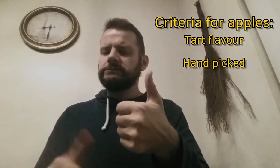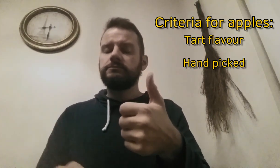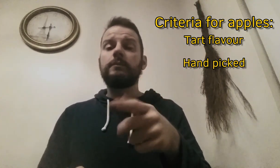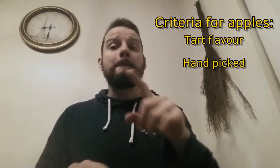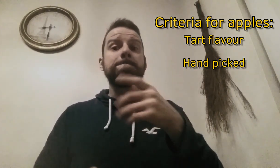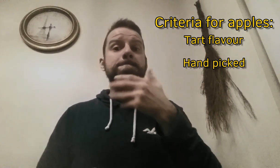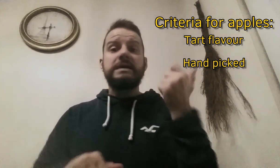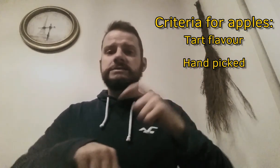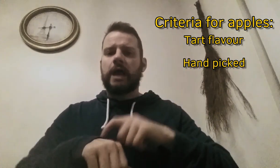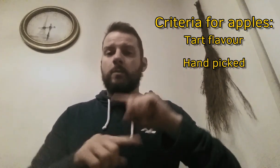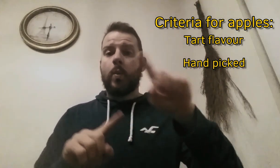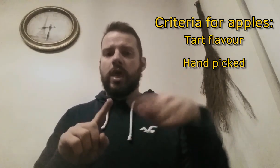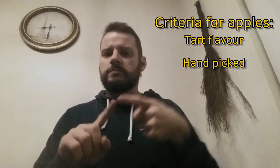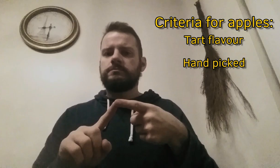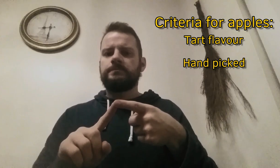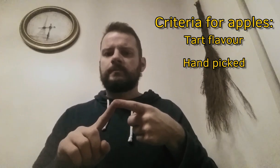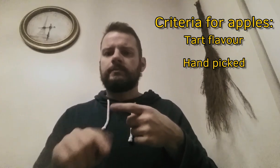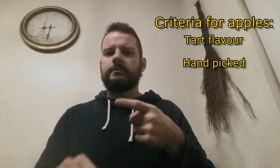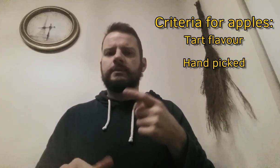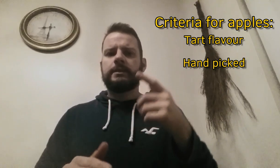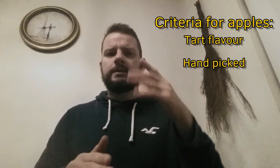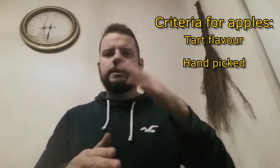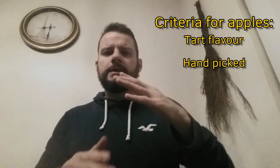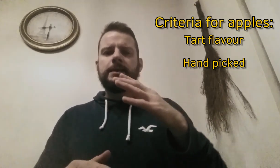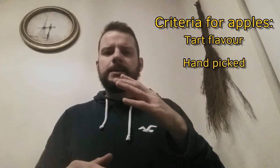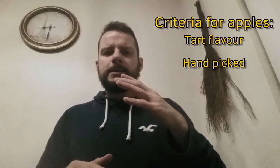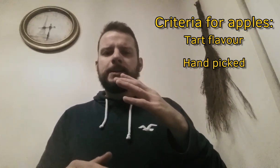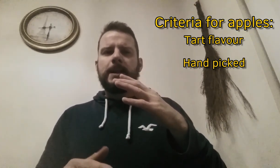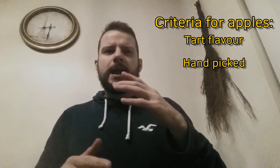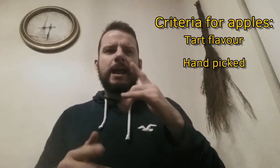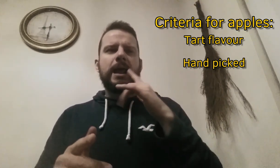The best picking time is in ...